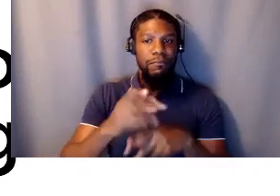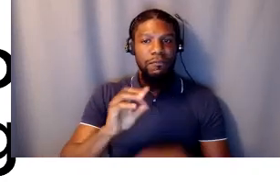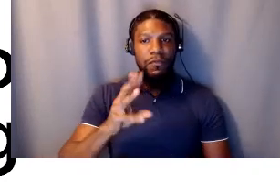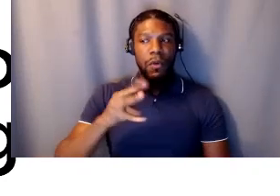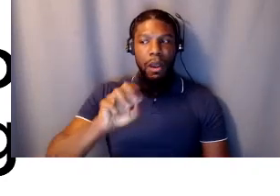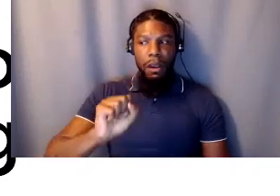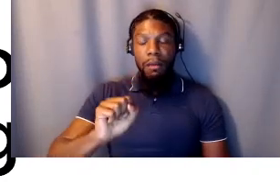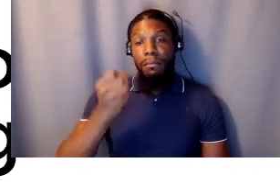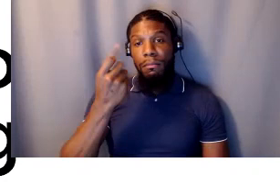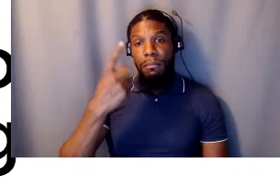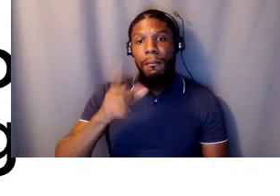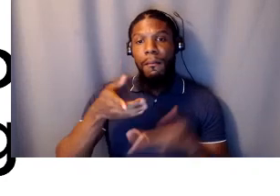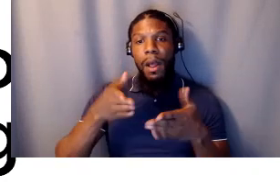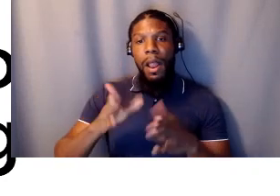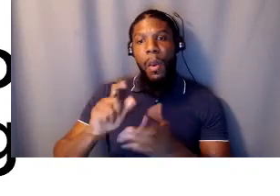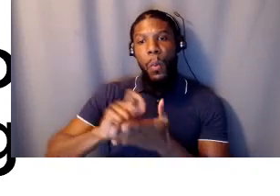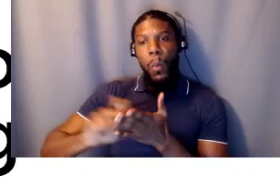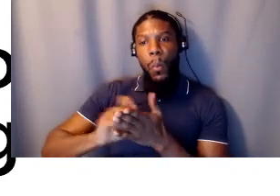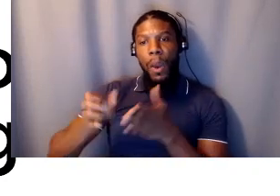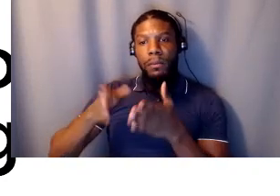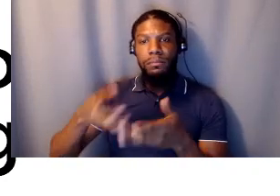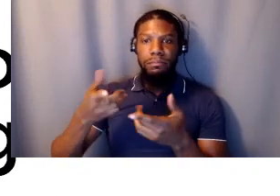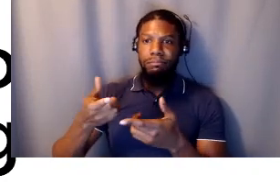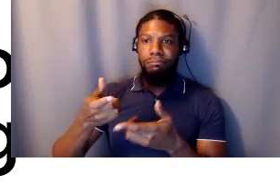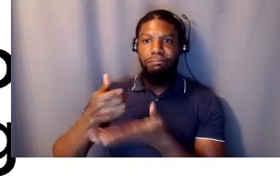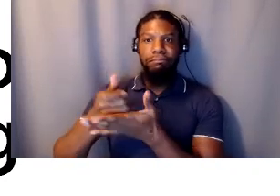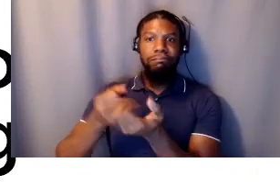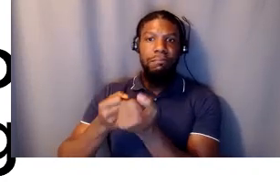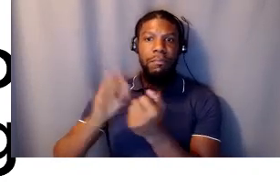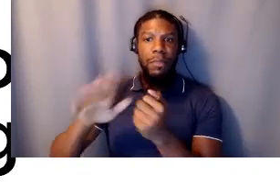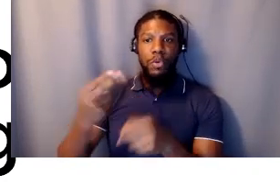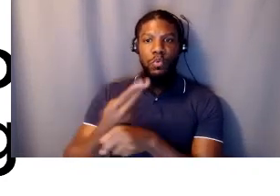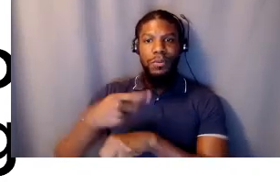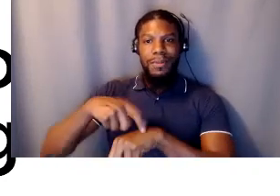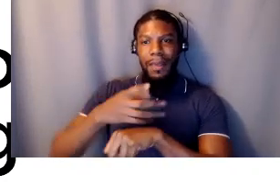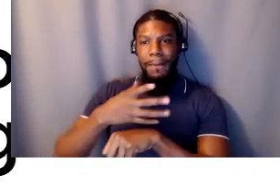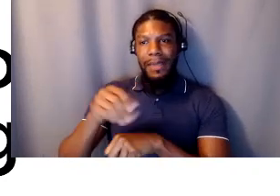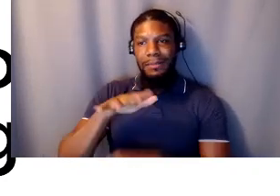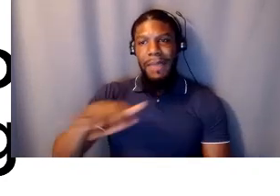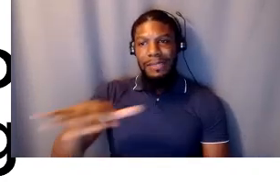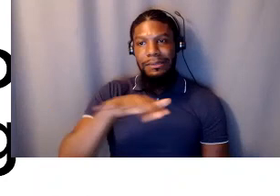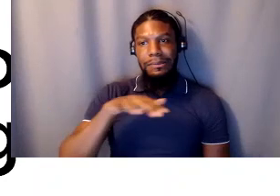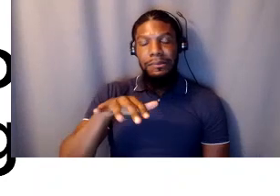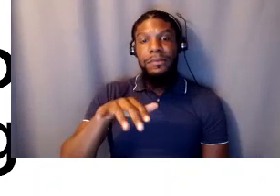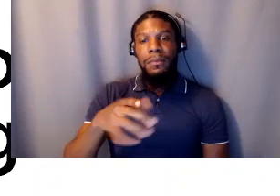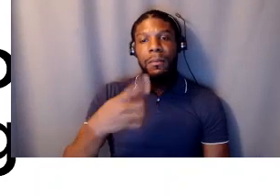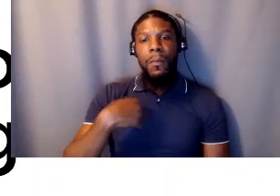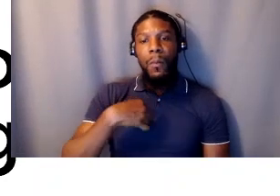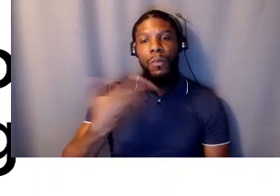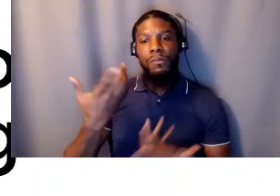about their use of time and space And so we talked about data bandwidth, but also personal bandwidth,